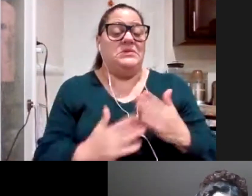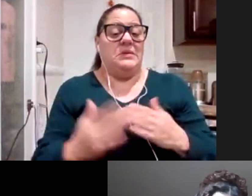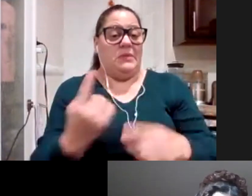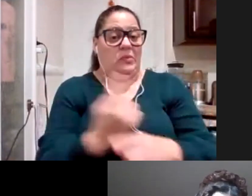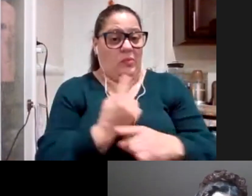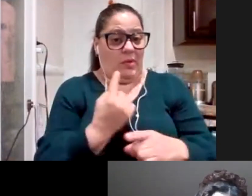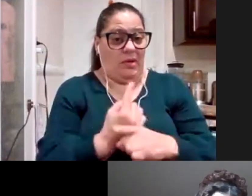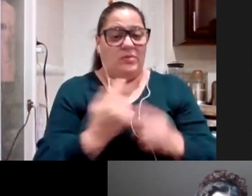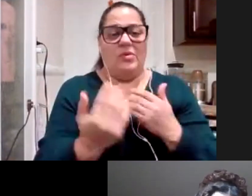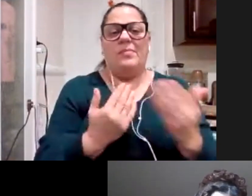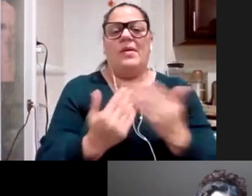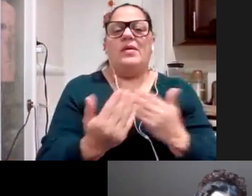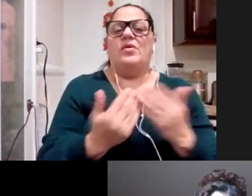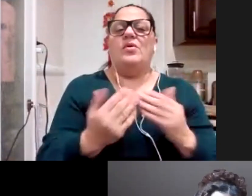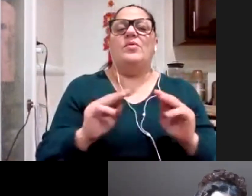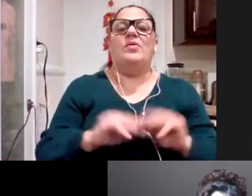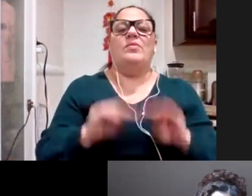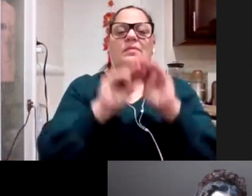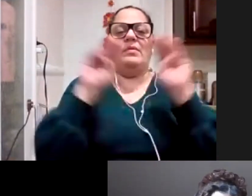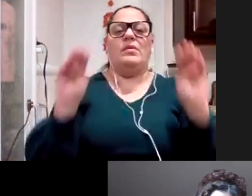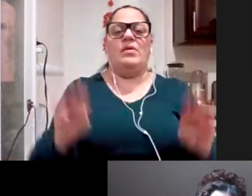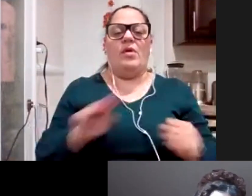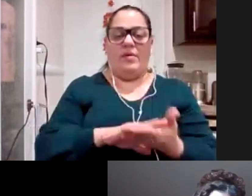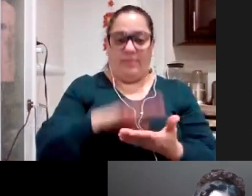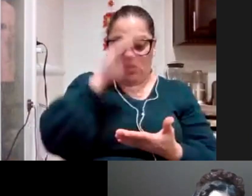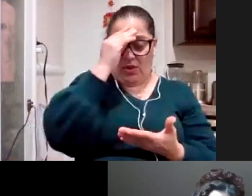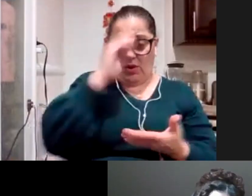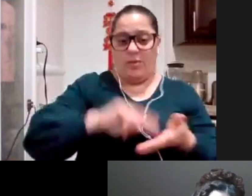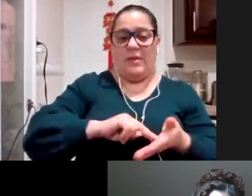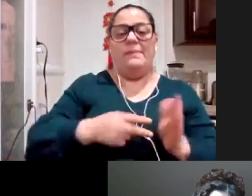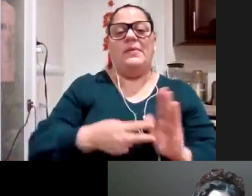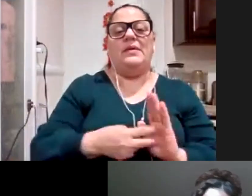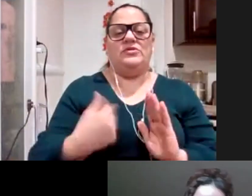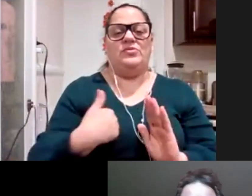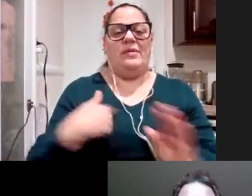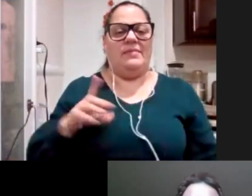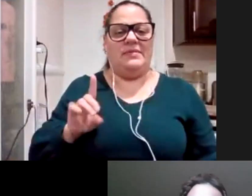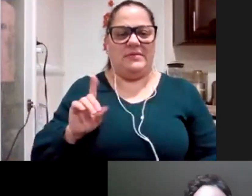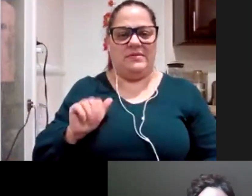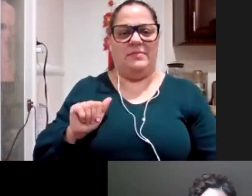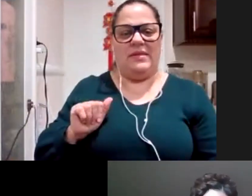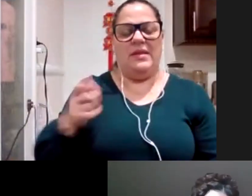where we are in the arc of learning about what it means to have a disability and how we situate